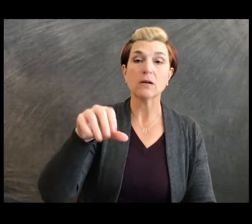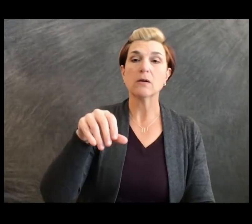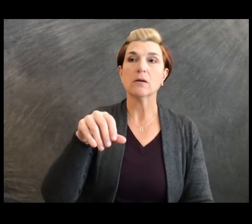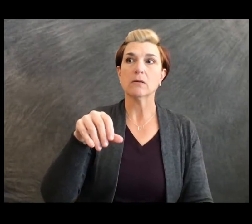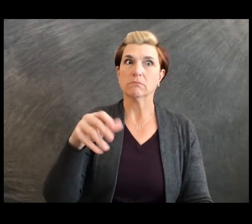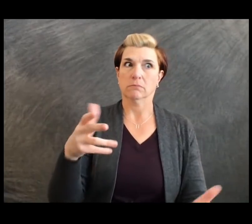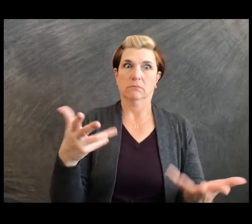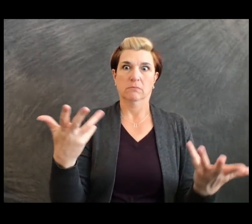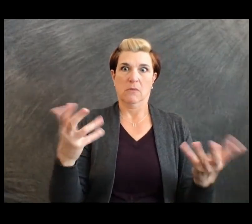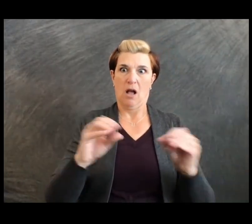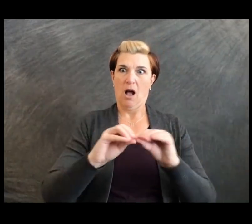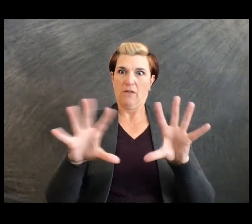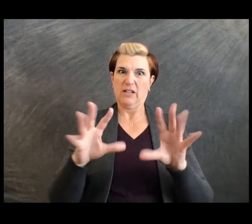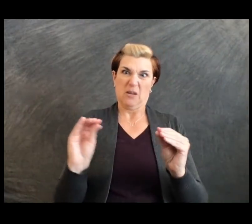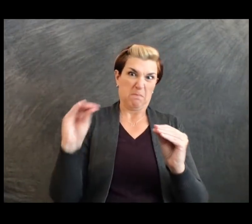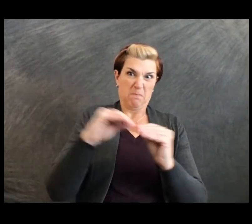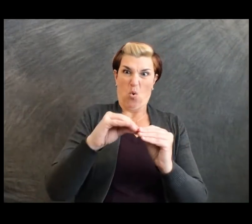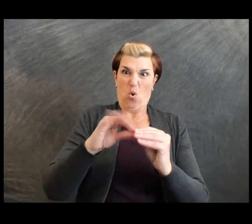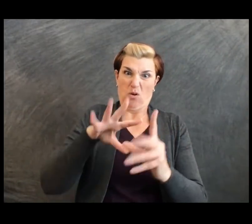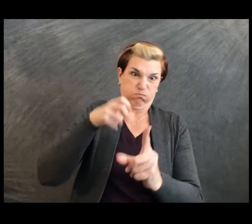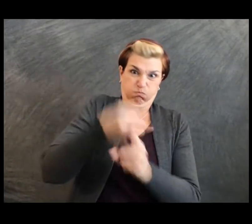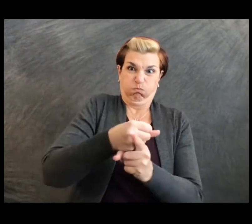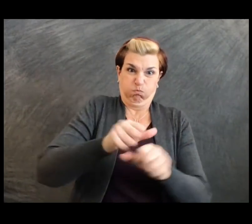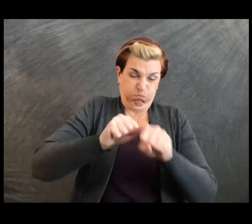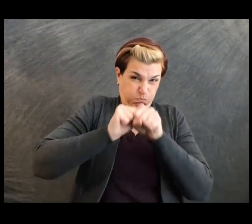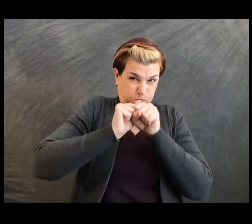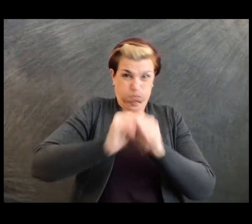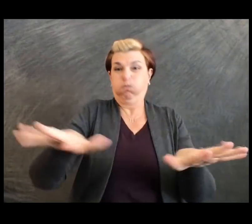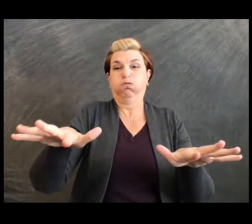different and much more robust if you want to use that word and that's the